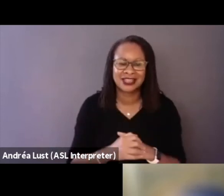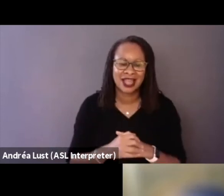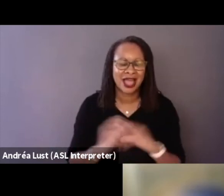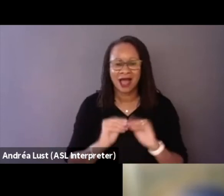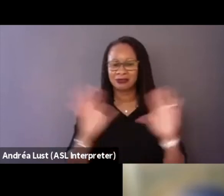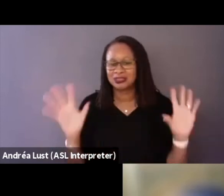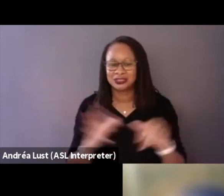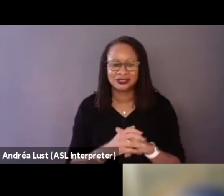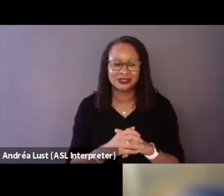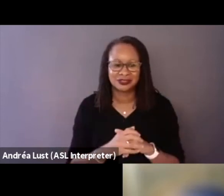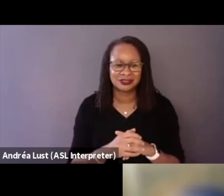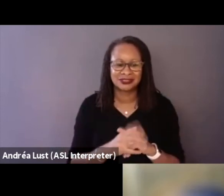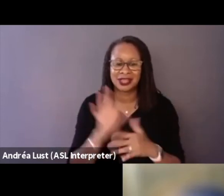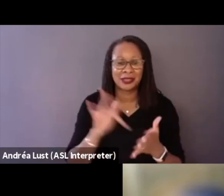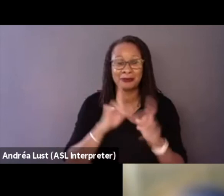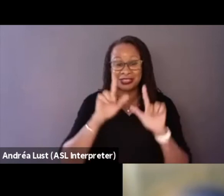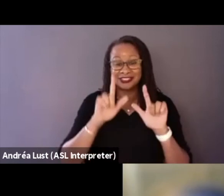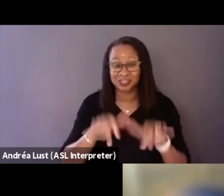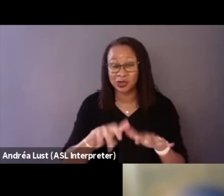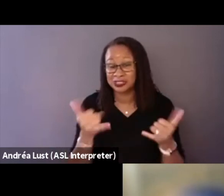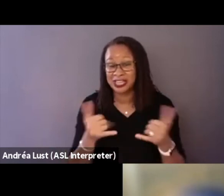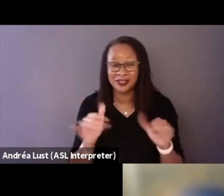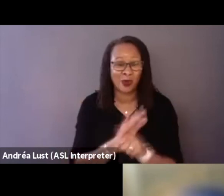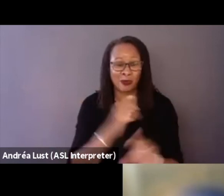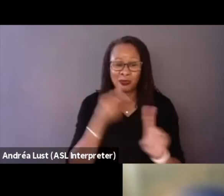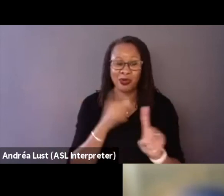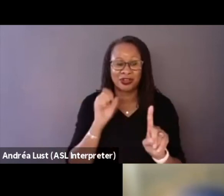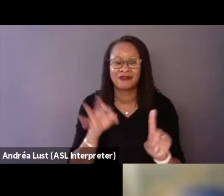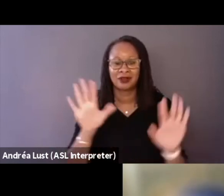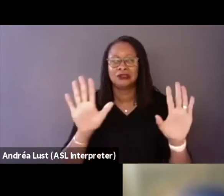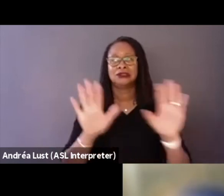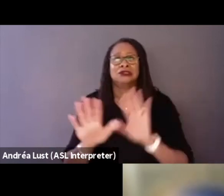it's already midterms, so there's this whole point of, oh, like I'm just almost there.